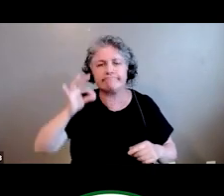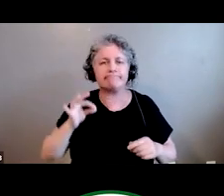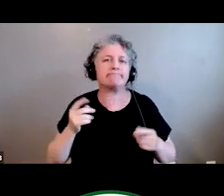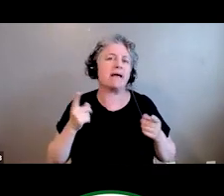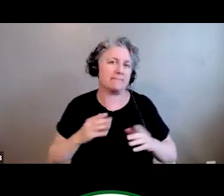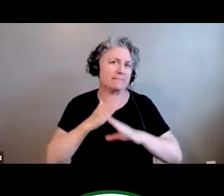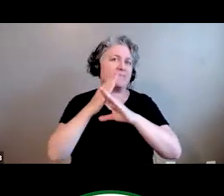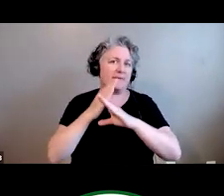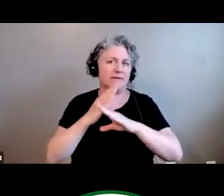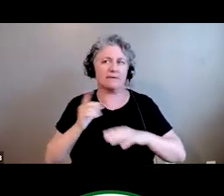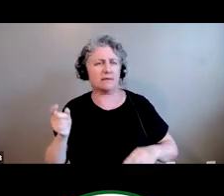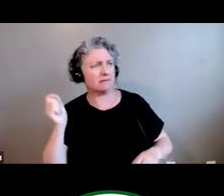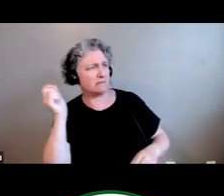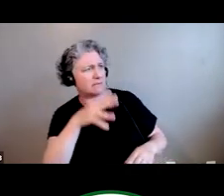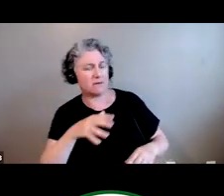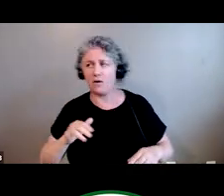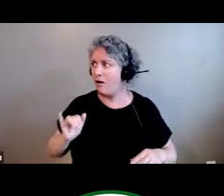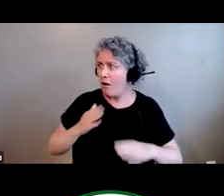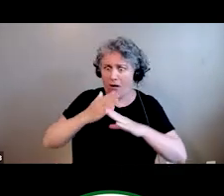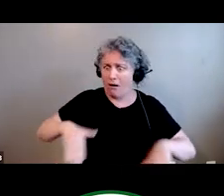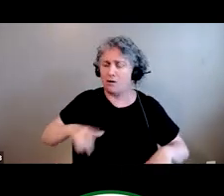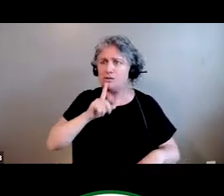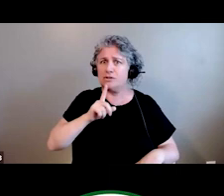is never underestimating the power of one person.